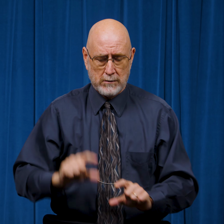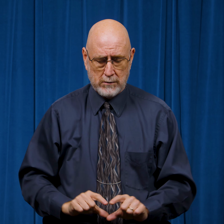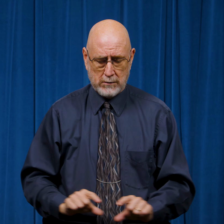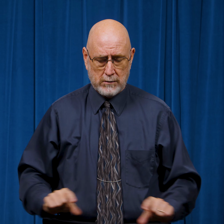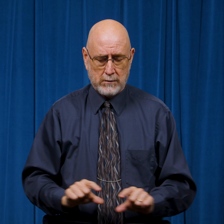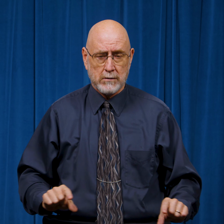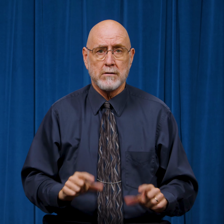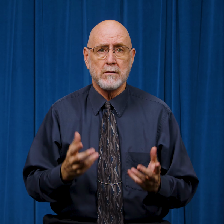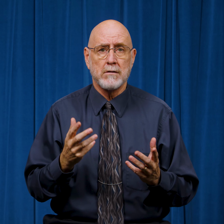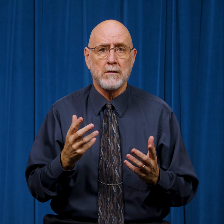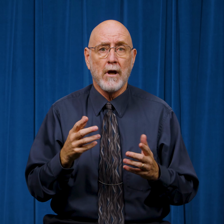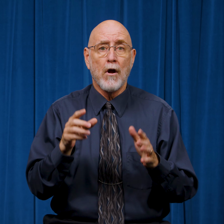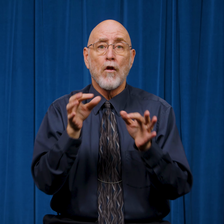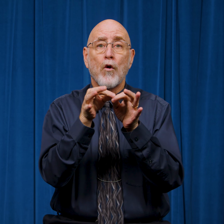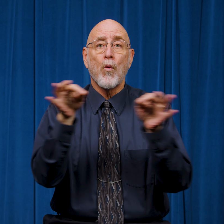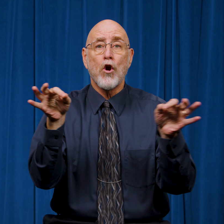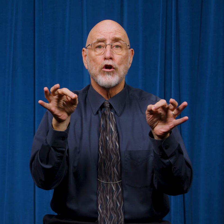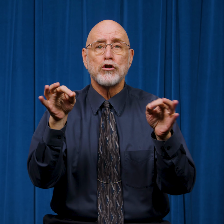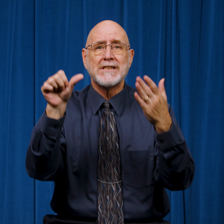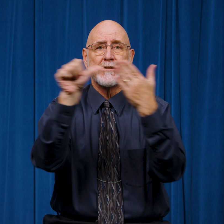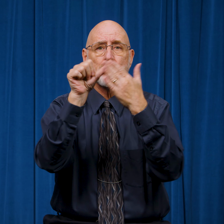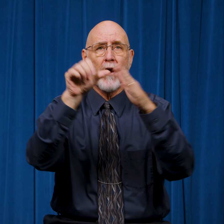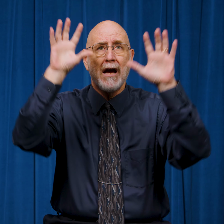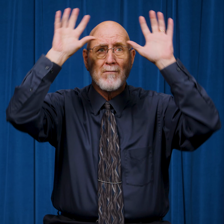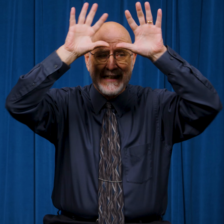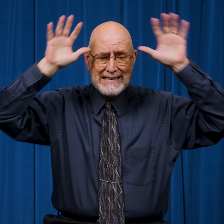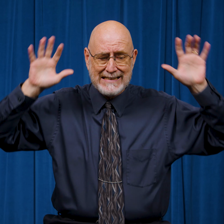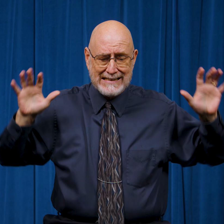and the words of the verse inscribed around him, saying this: